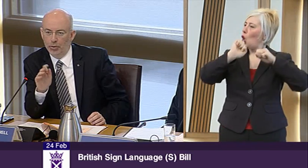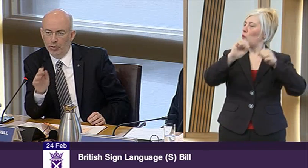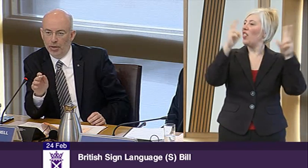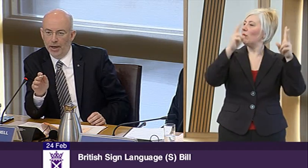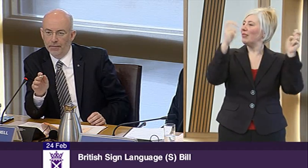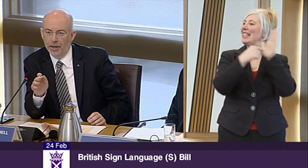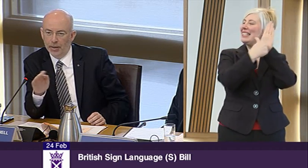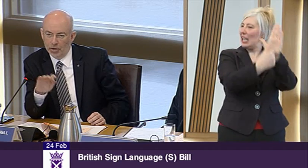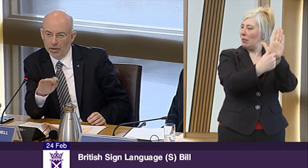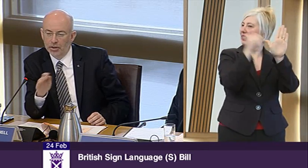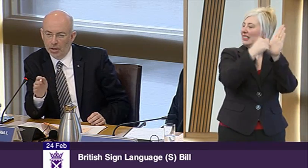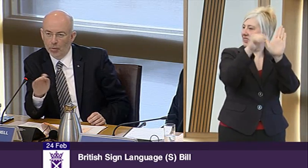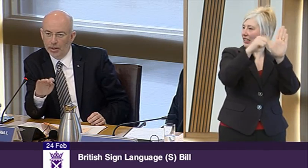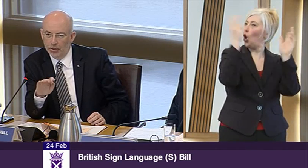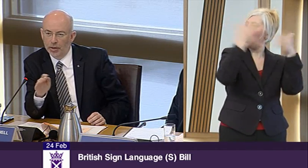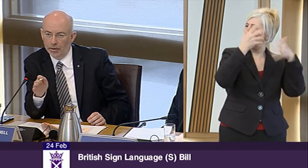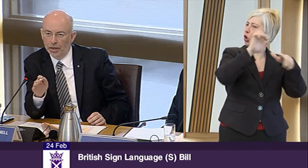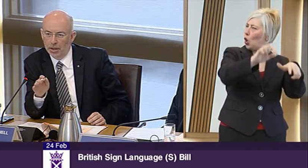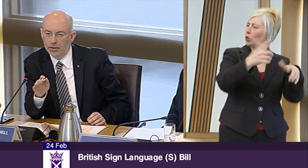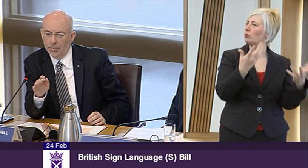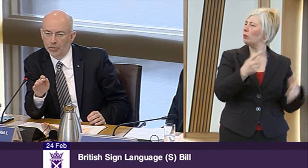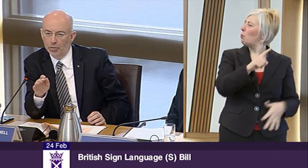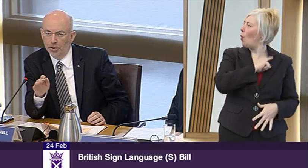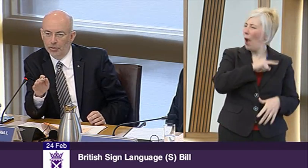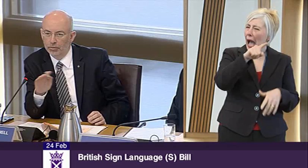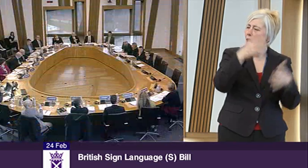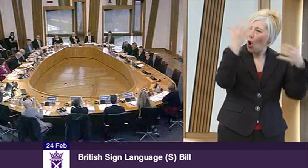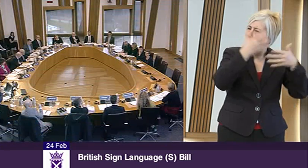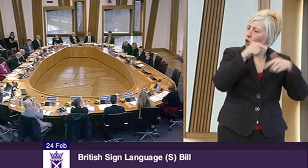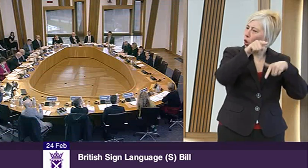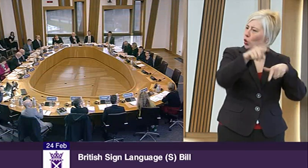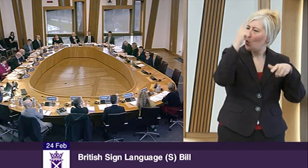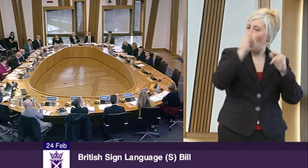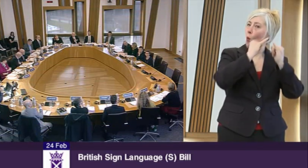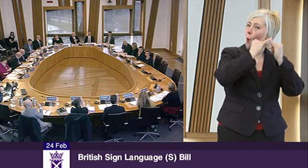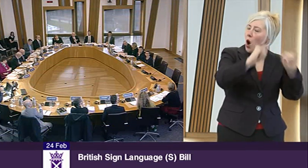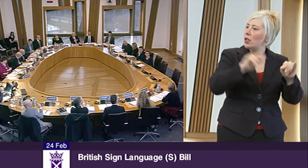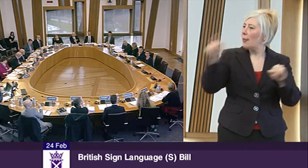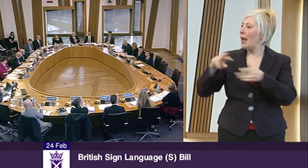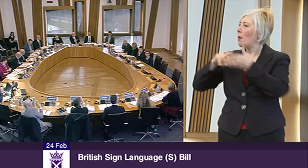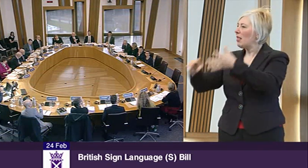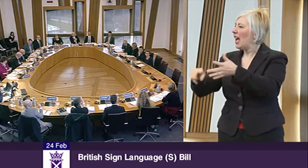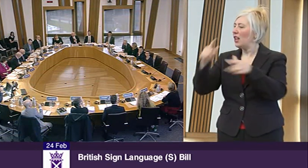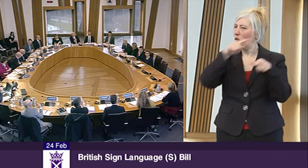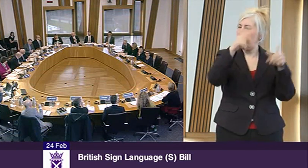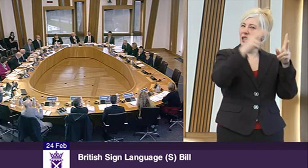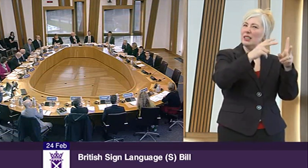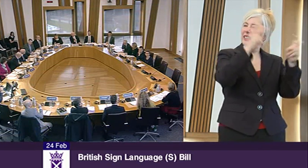a statement, as opposed to a plan. I am trying to understand why you think that a statement would be worse than a plan. You are saying that a statement would be a tick-box exercise,